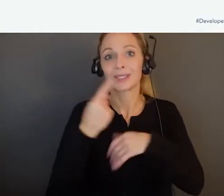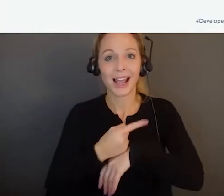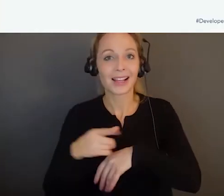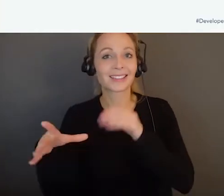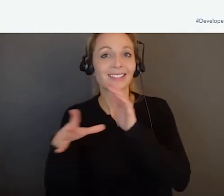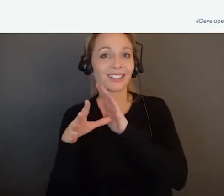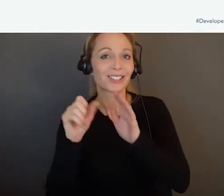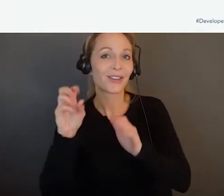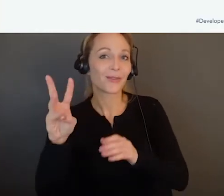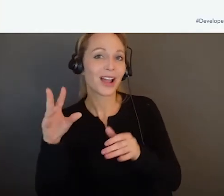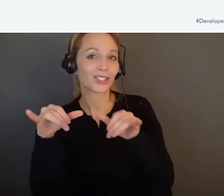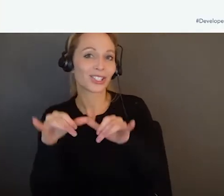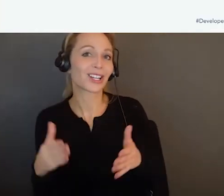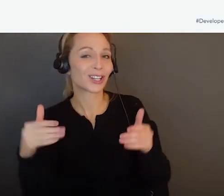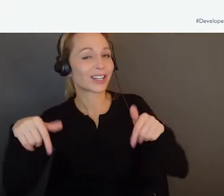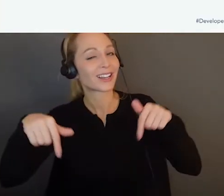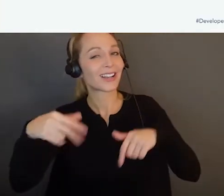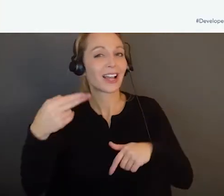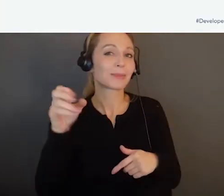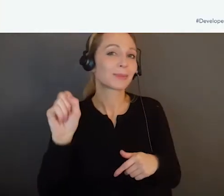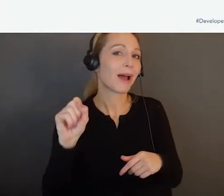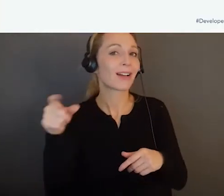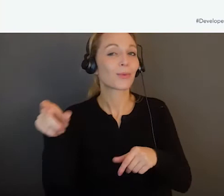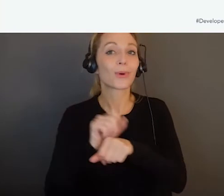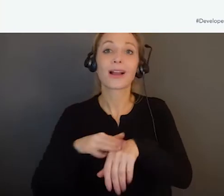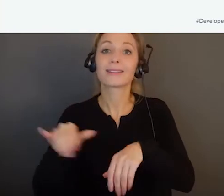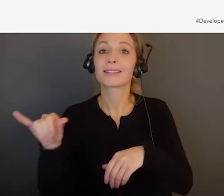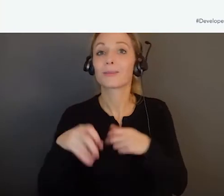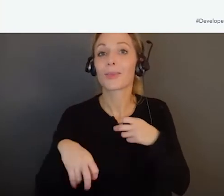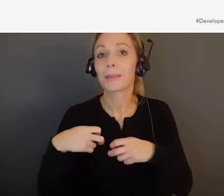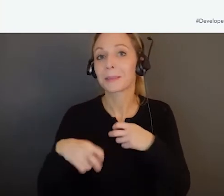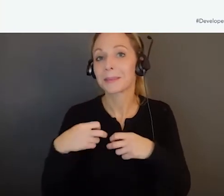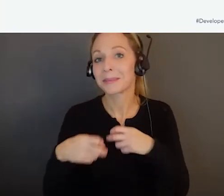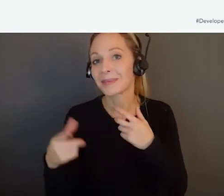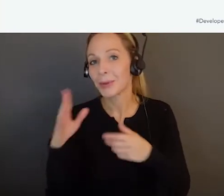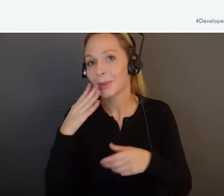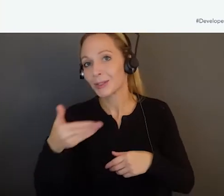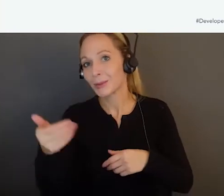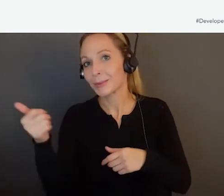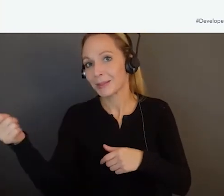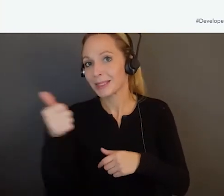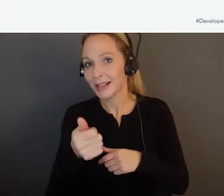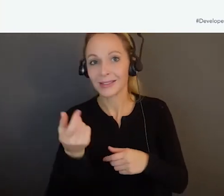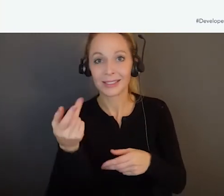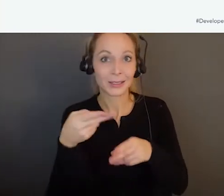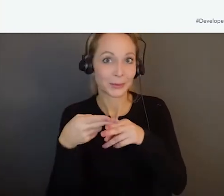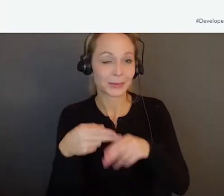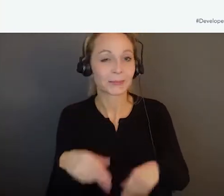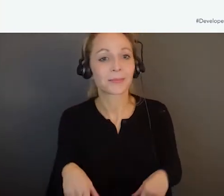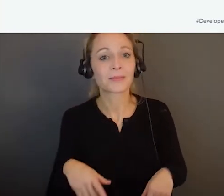ENGINEERS AT HubSpot WORKING ON THE SAME PROBLEM WHO WILL INTRODUCE THEMSELVES IN A LITTLE BIT.